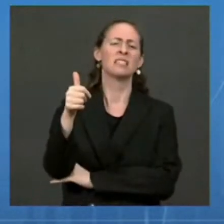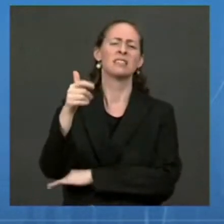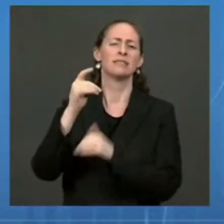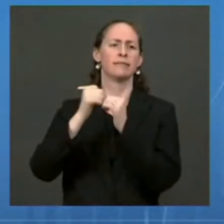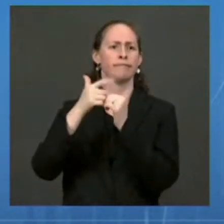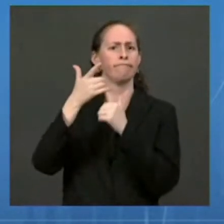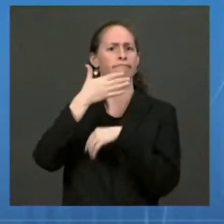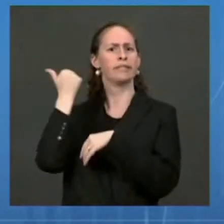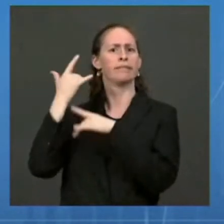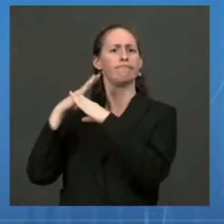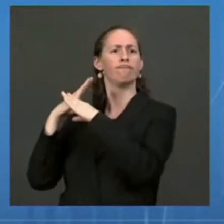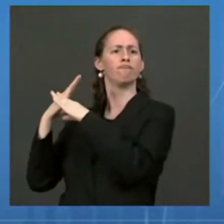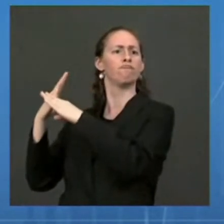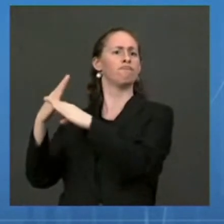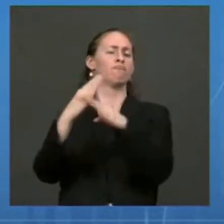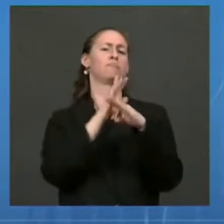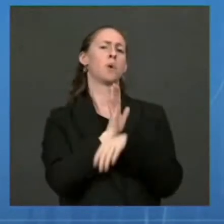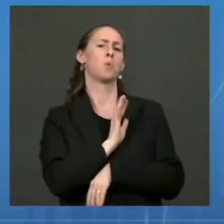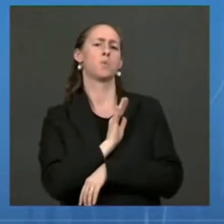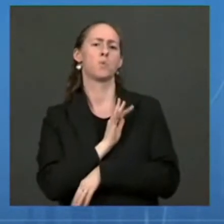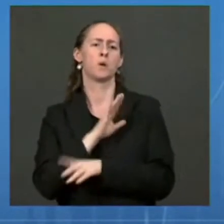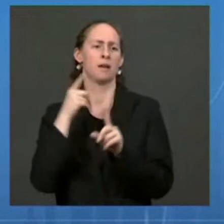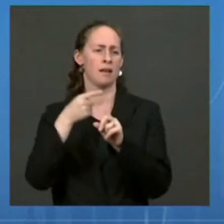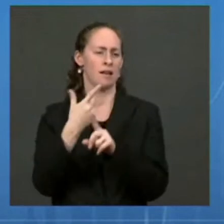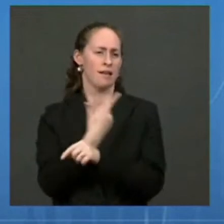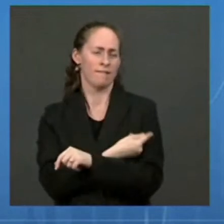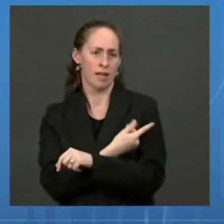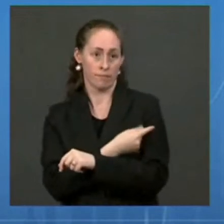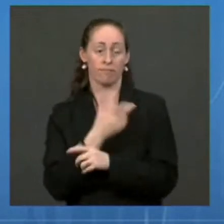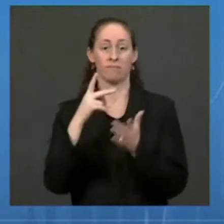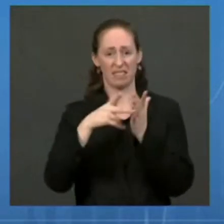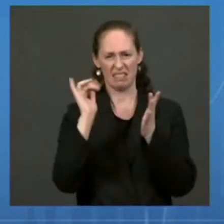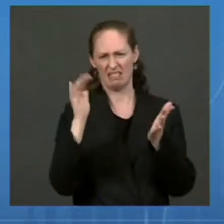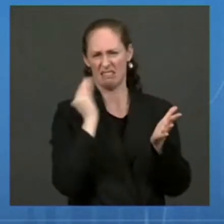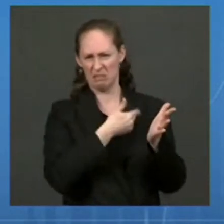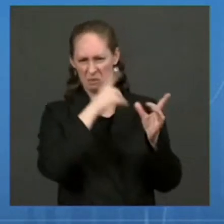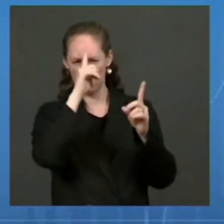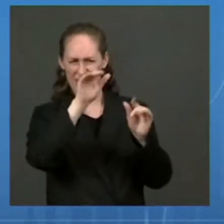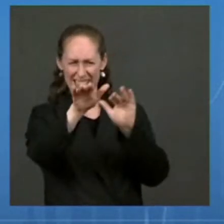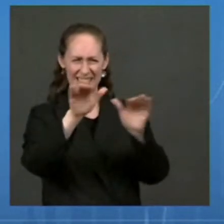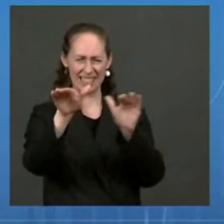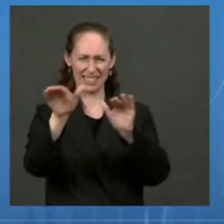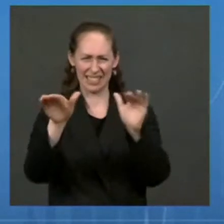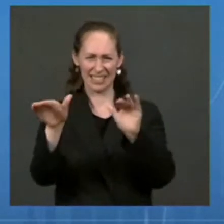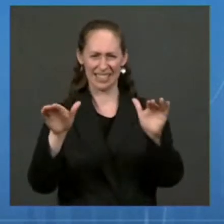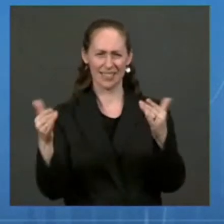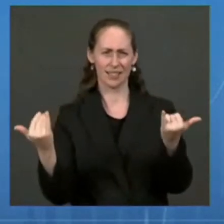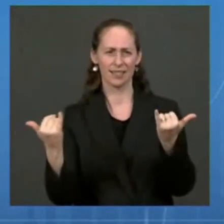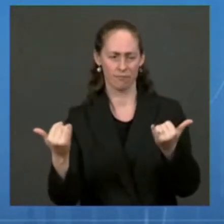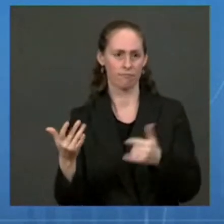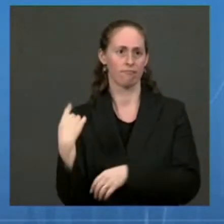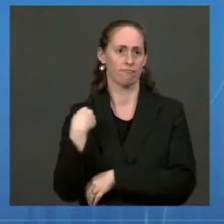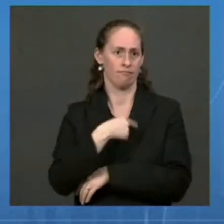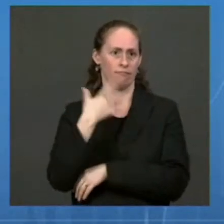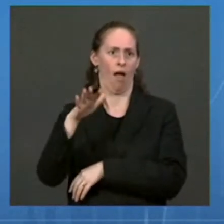FRONTS IN THE FIGHT AGAINST THE VIRUS, STARTING WITH